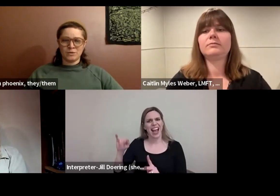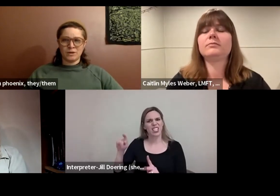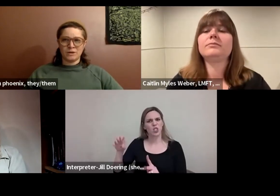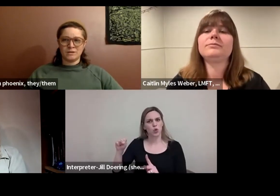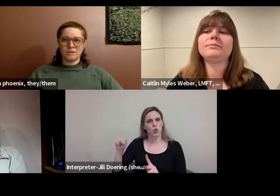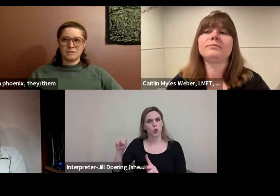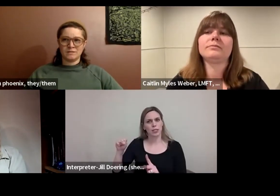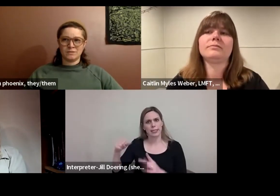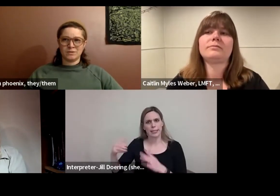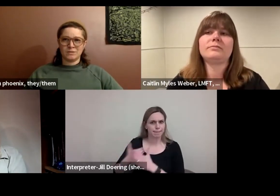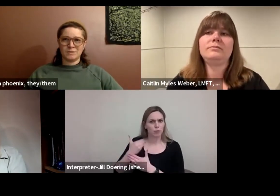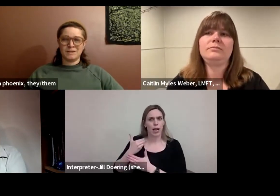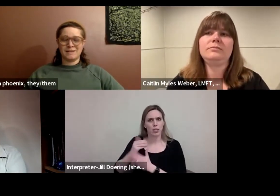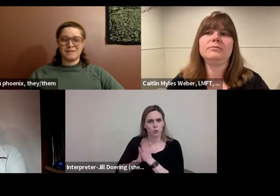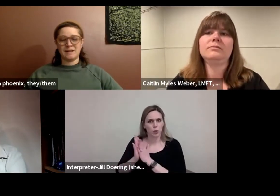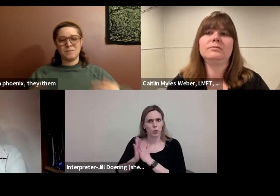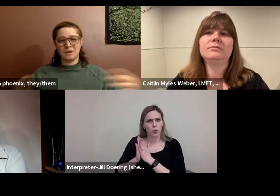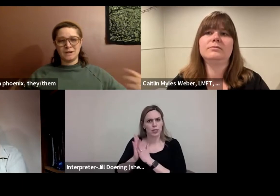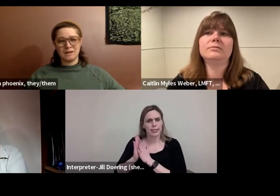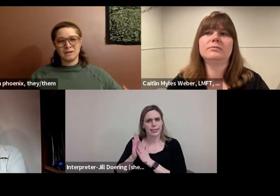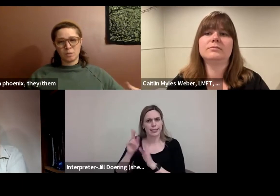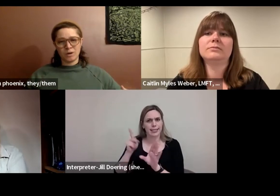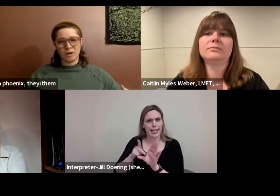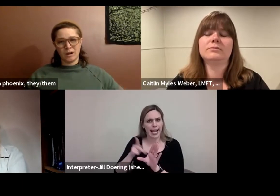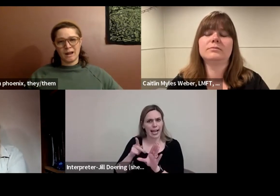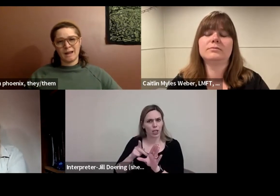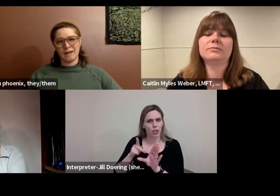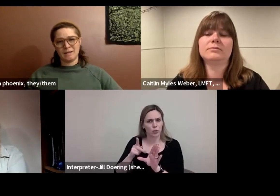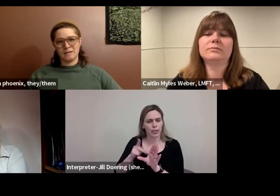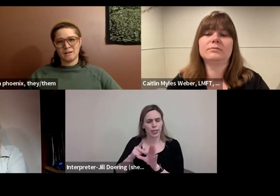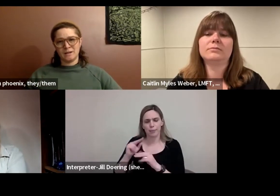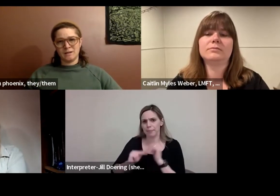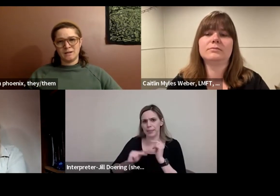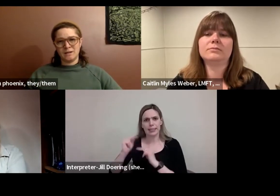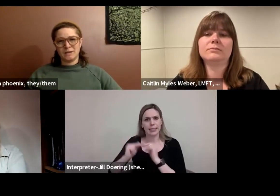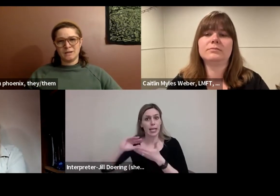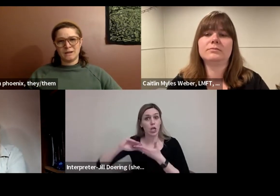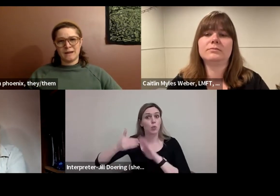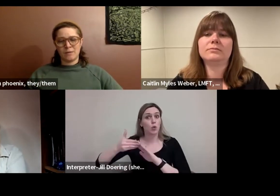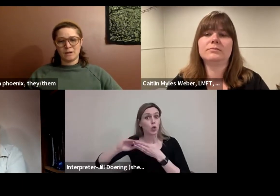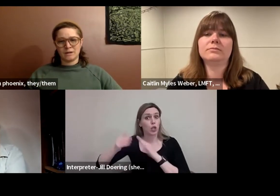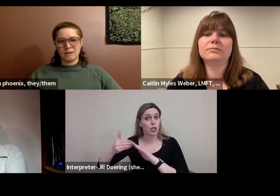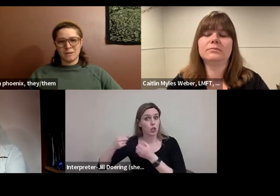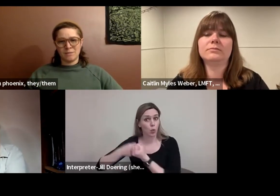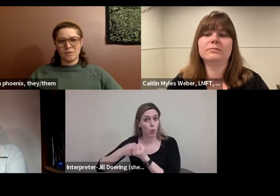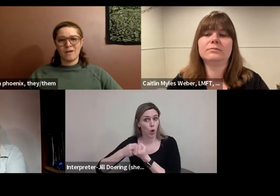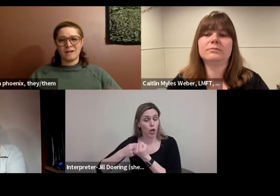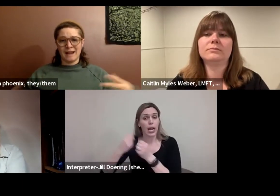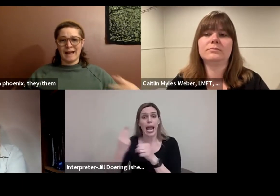towards building like community support and using the networks that people already have